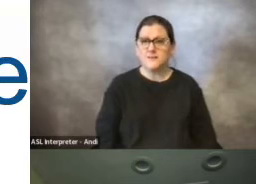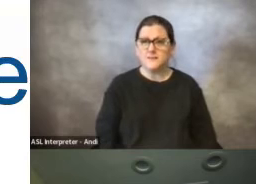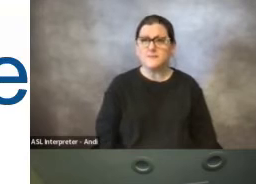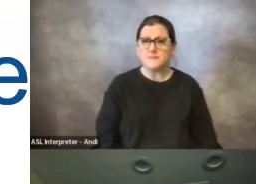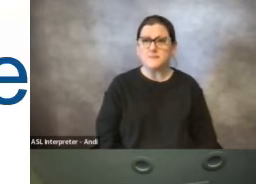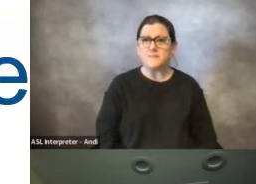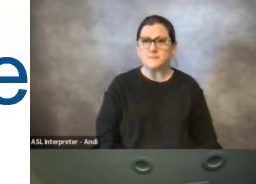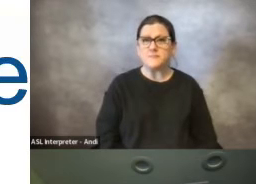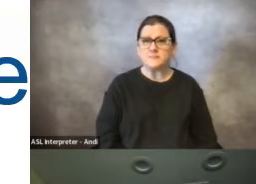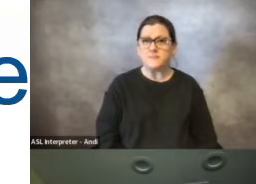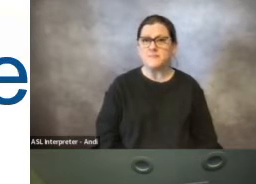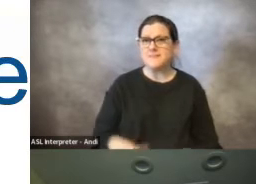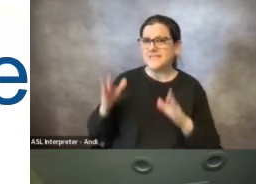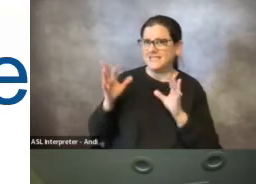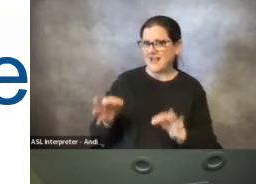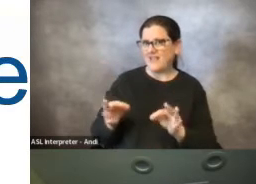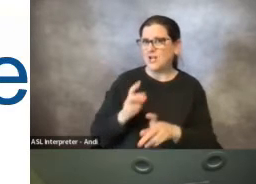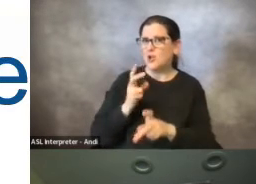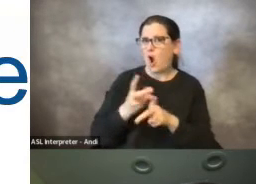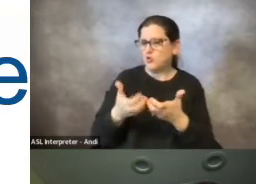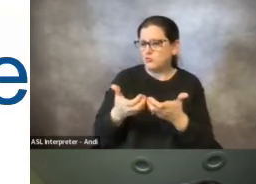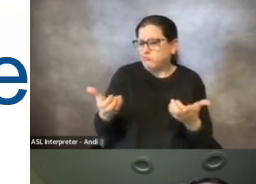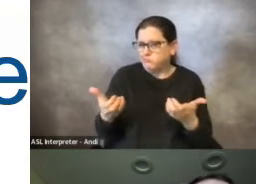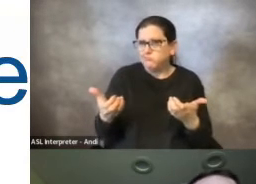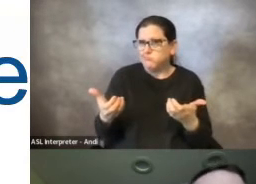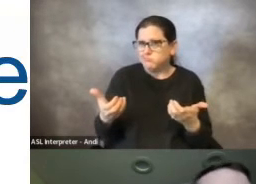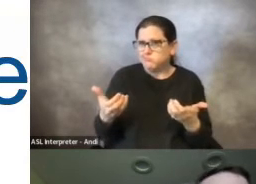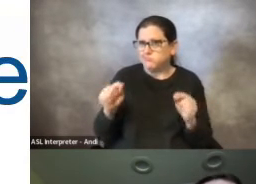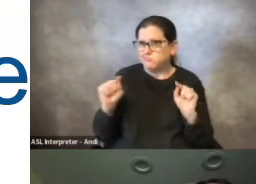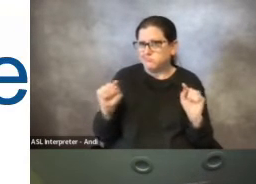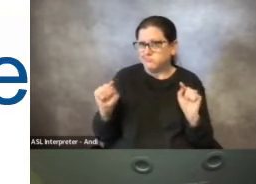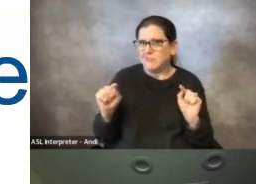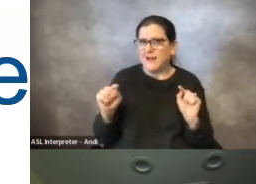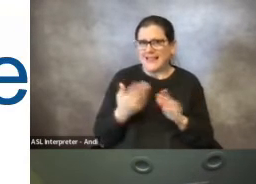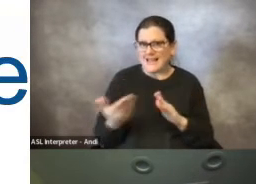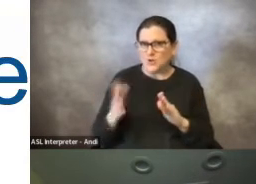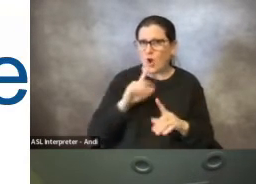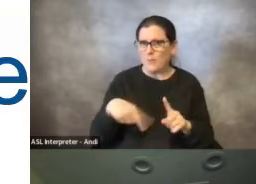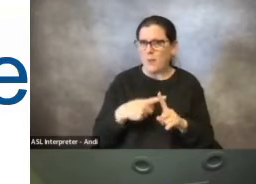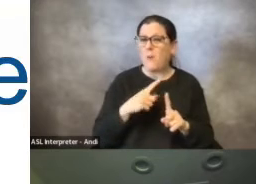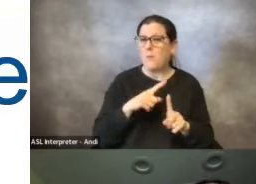Maria Crowley: Definitely, and it's hard to separate out a lot of the things that you're talking about. But you know, those are things that all of us